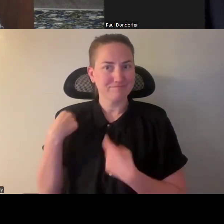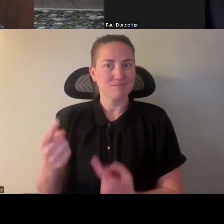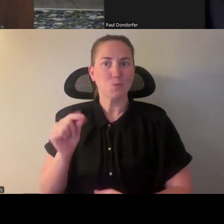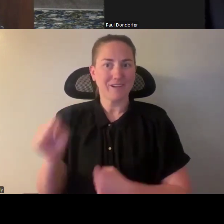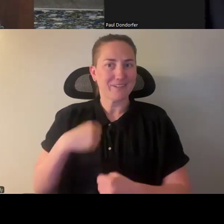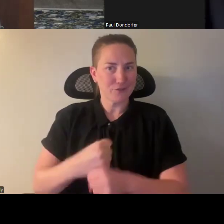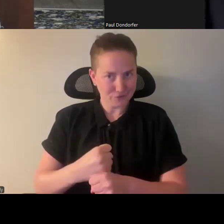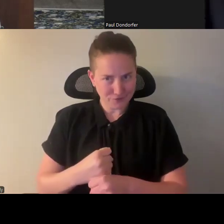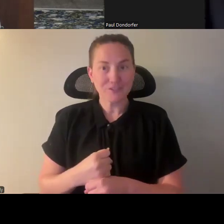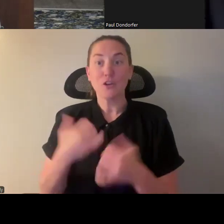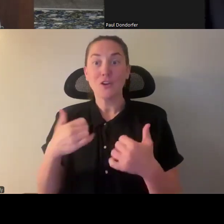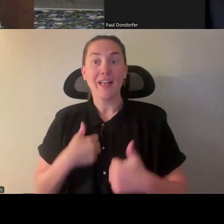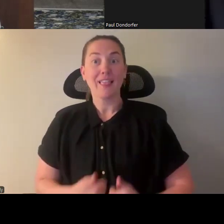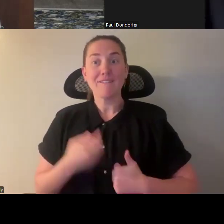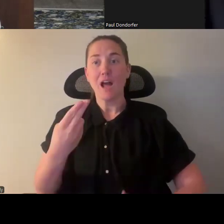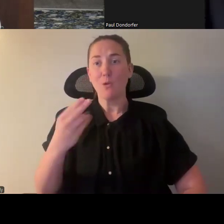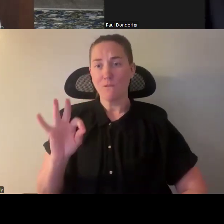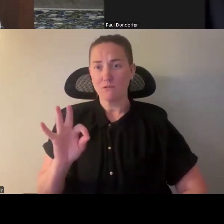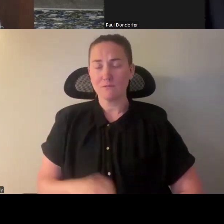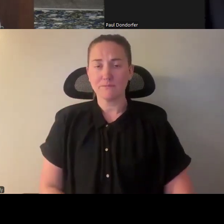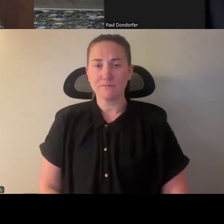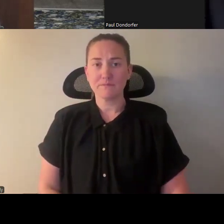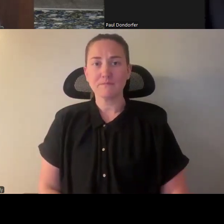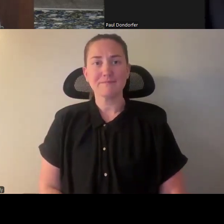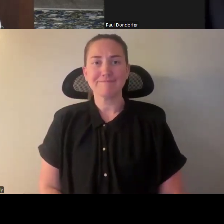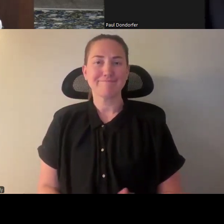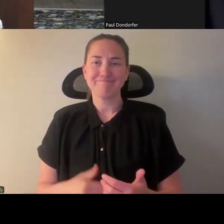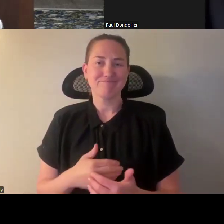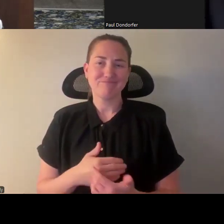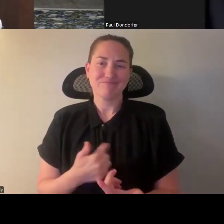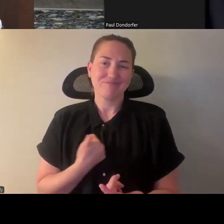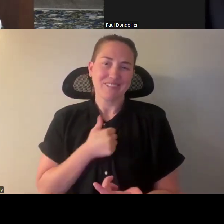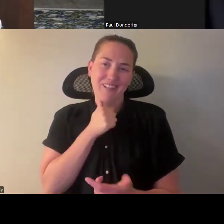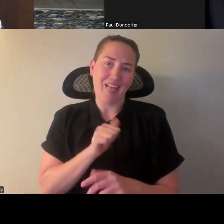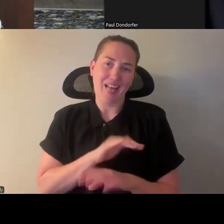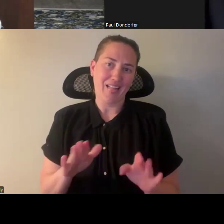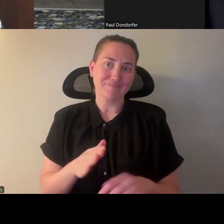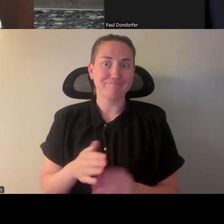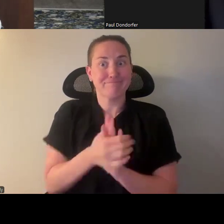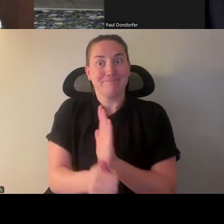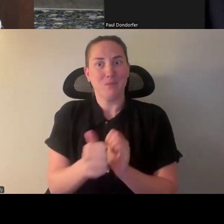and I currently live in Honeyoy Falls I am not an expert on immigration policy or immigration